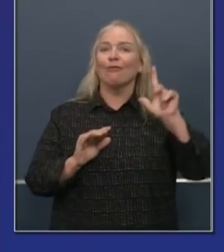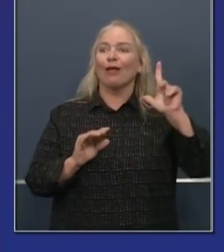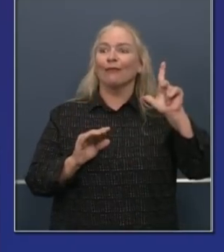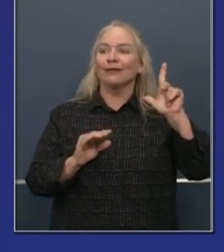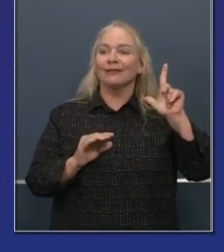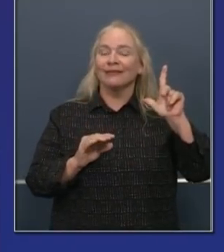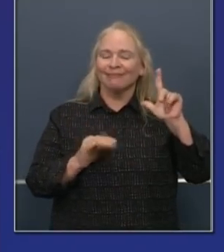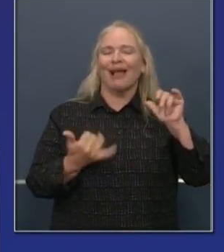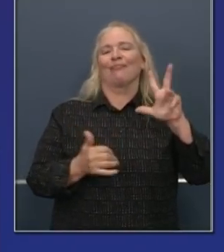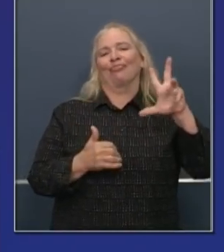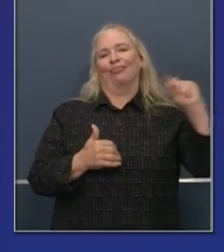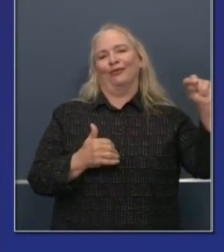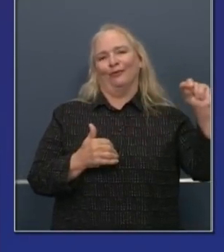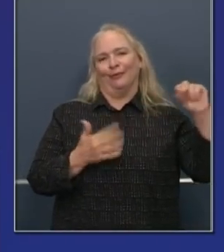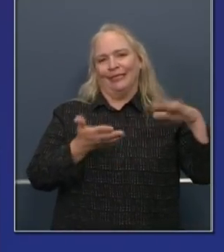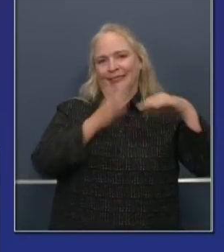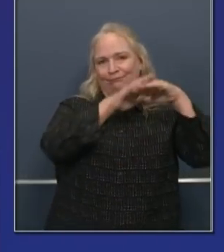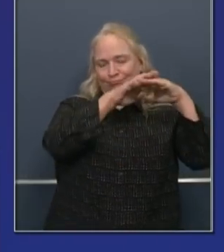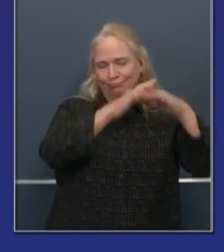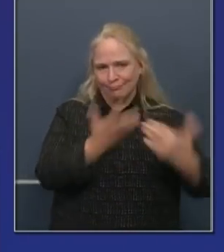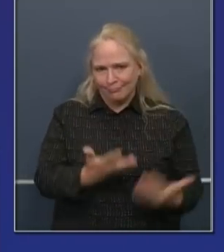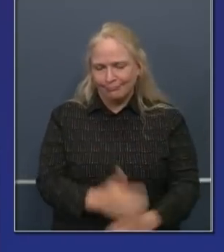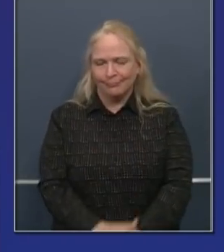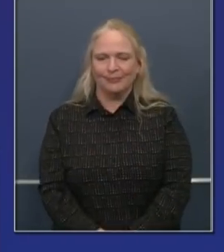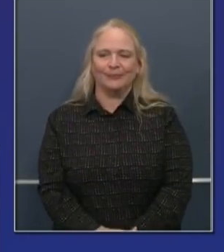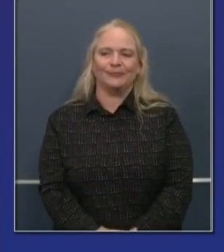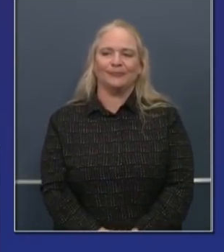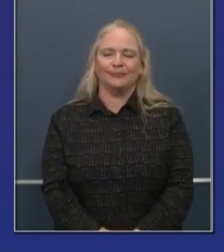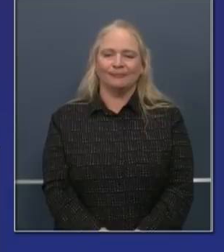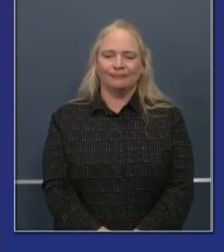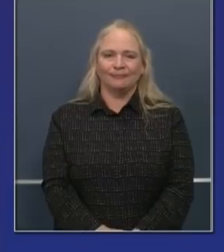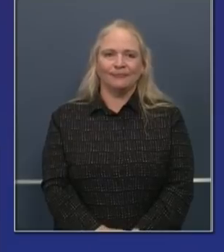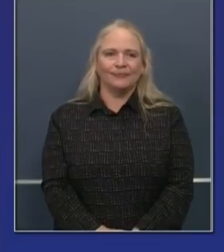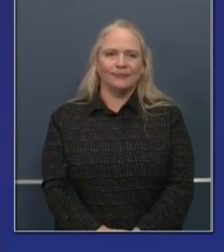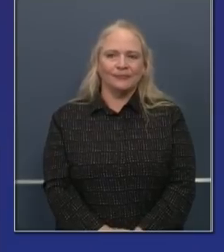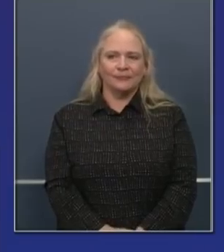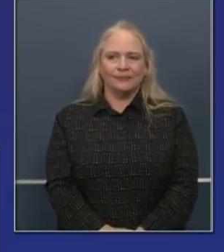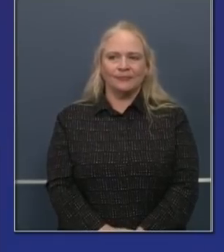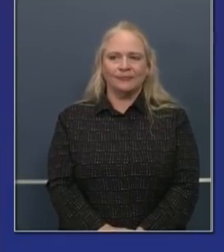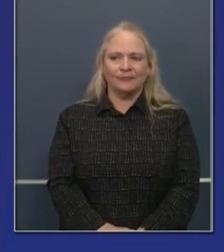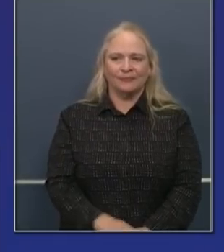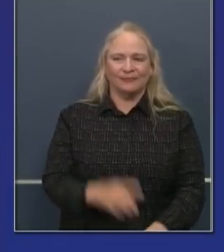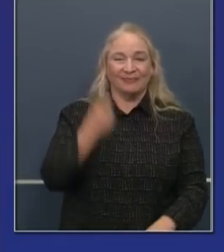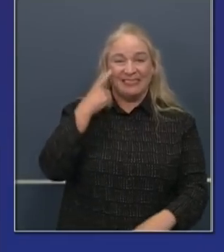PERSPECTIVE, JUST TO CON TEXTUALIZE, WE HAD 23 COUNTIES ON THIS LIST.